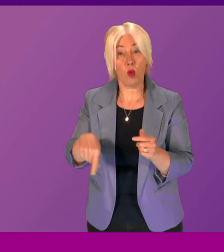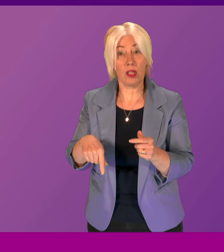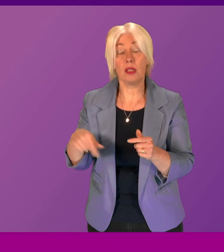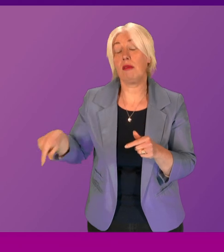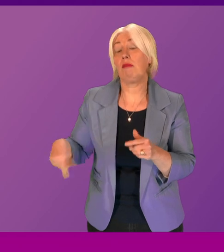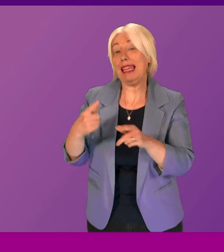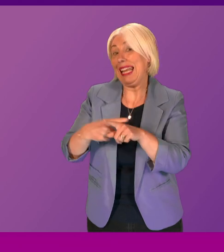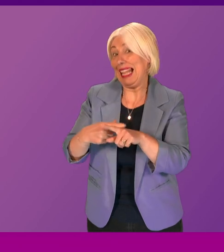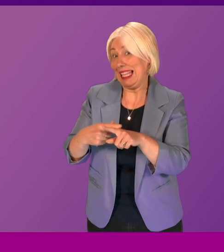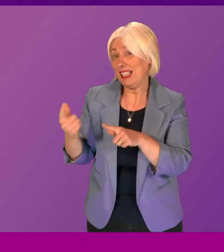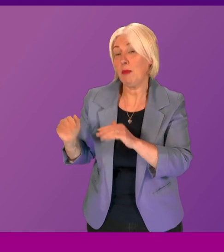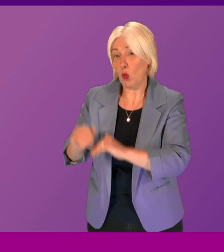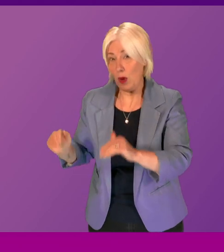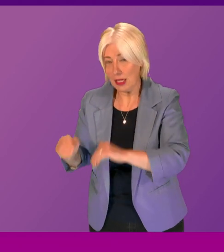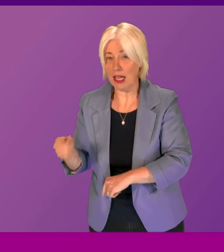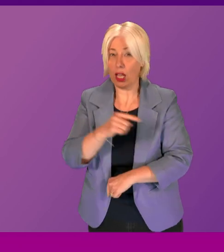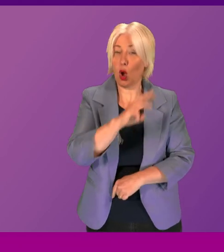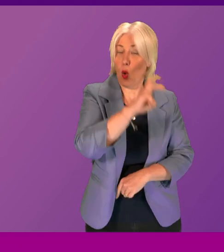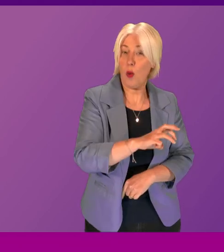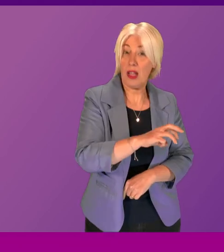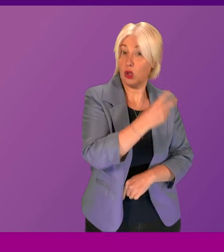list, and in Wales, where the figure is 244 per 1,000.